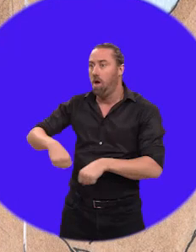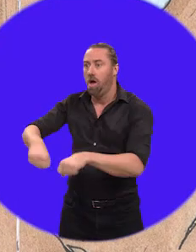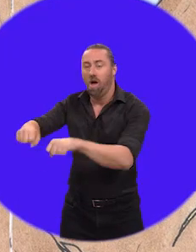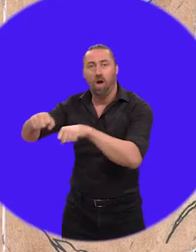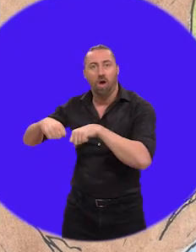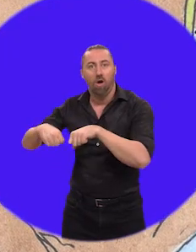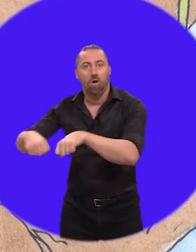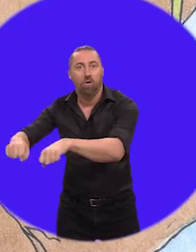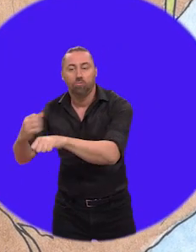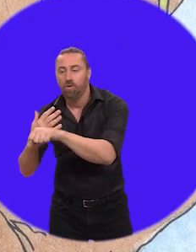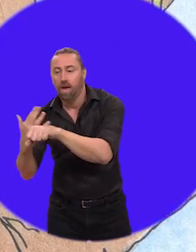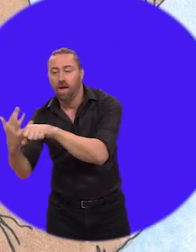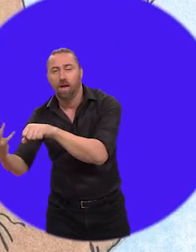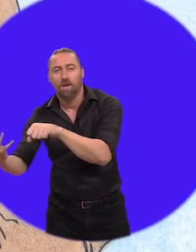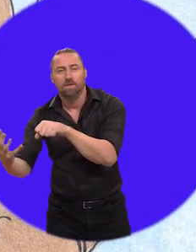The tickle of the breeze ruffling her hair.